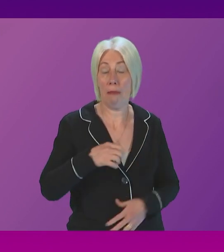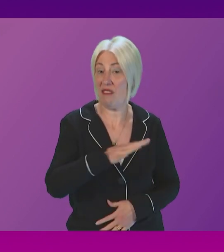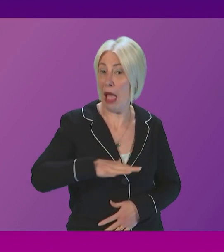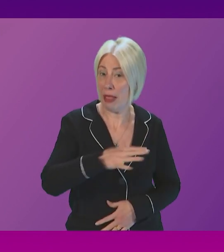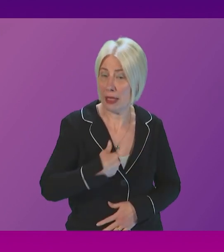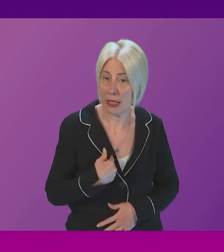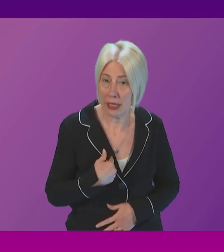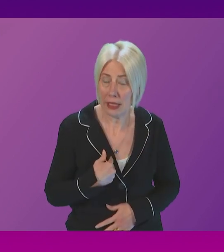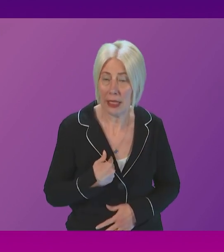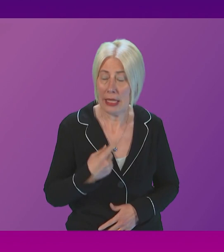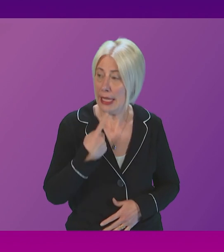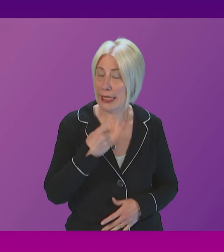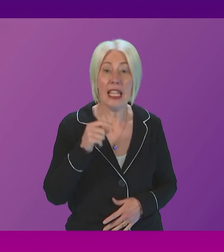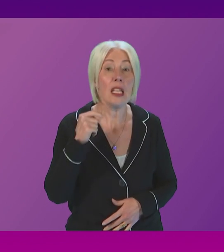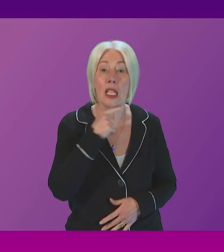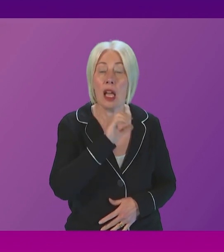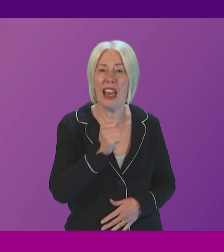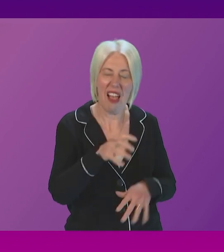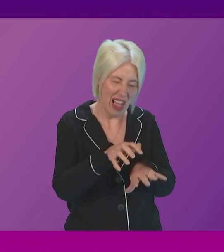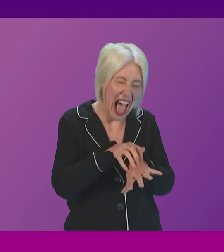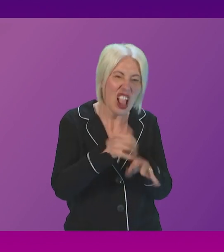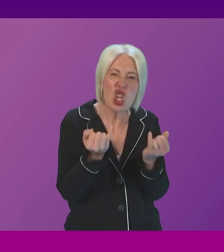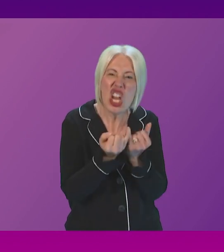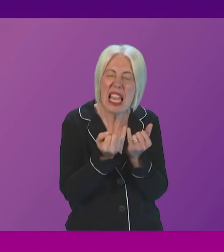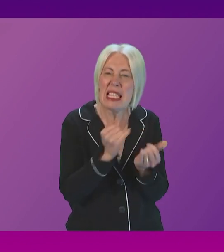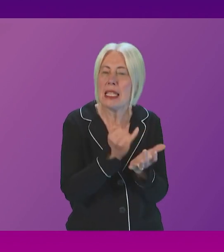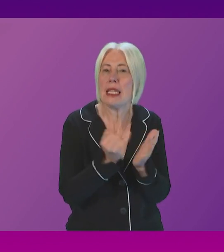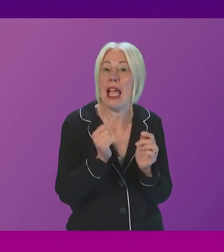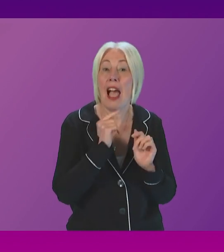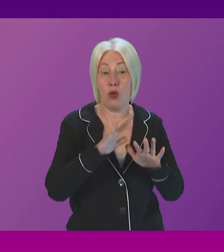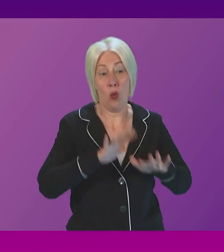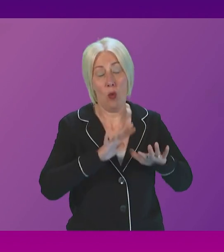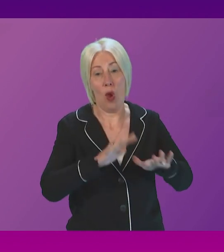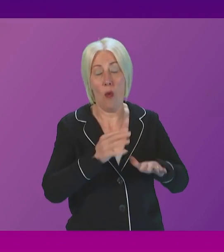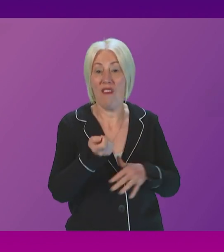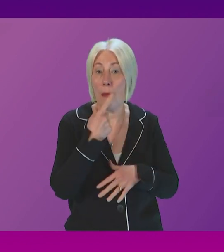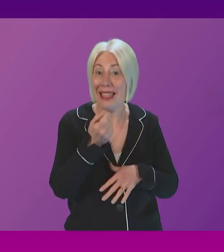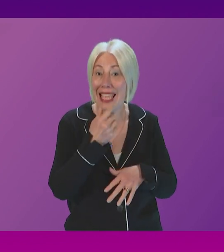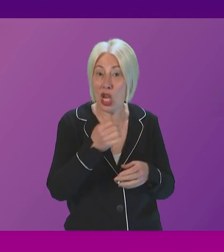He added that his son has allergies and they are forced to wait for medication to arrive,